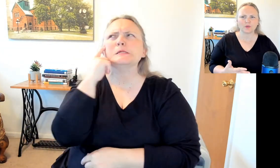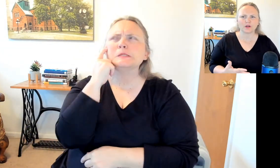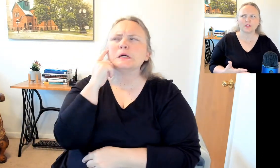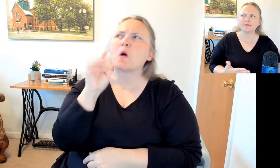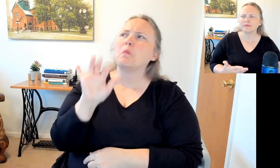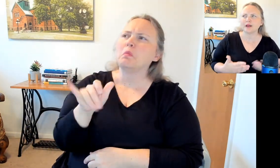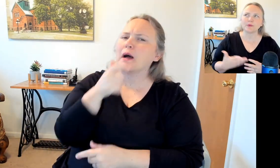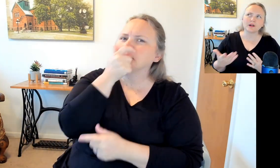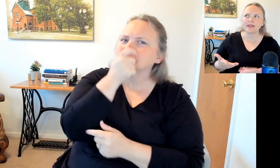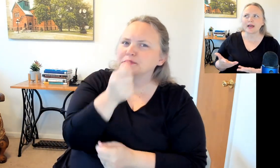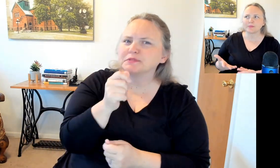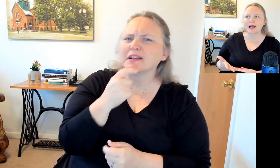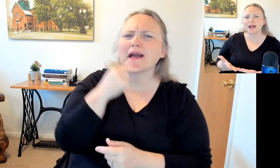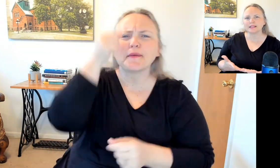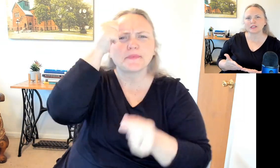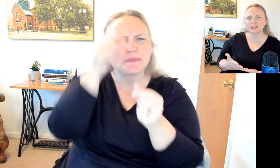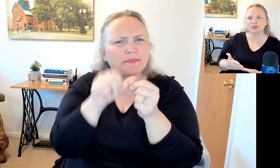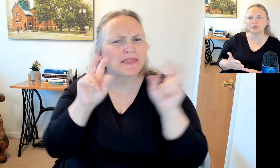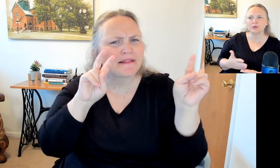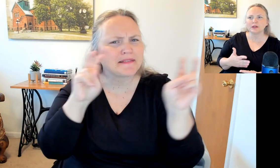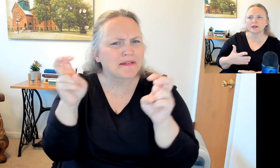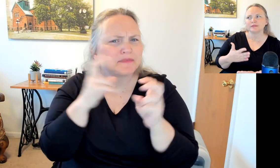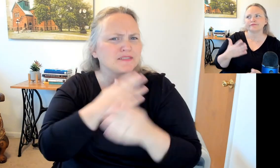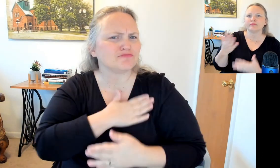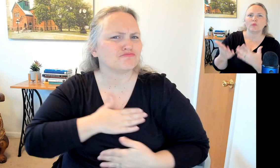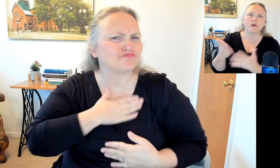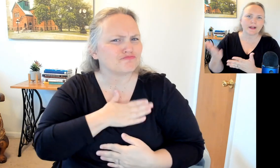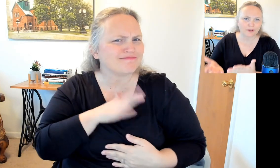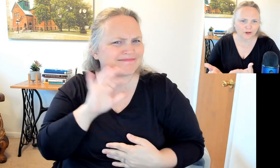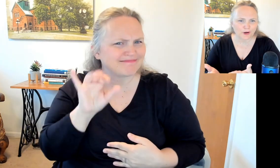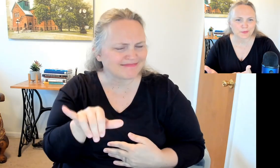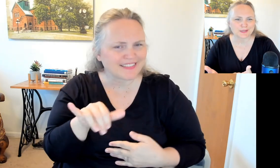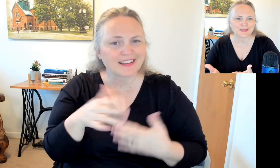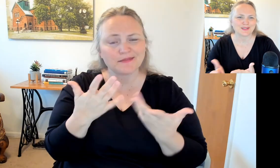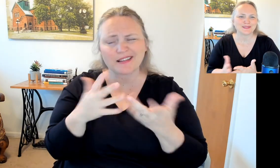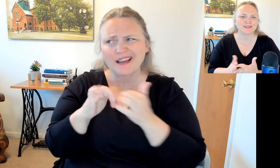Or, Hmm, I wonder how that applies to whatever your current position is.